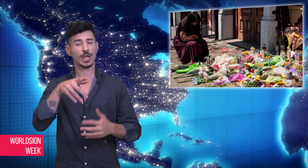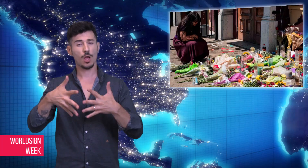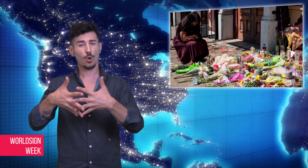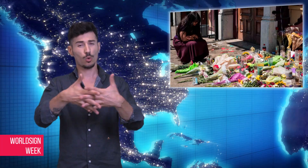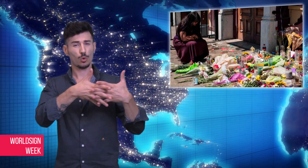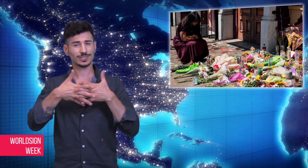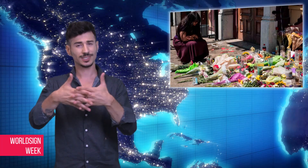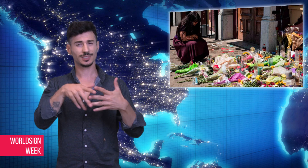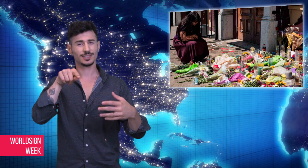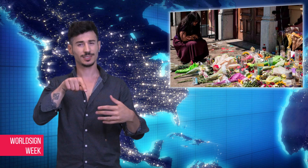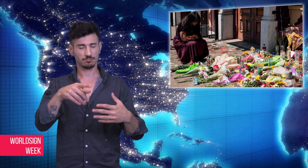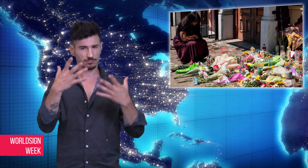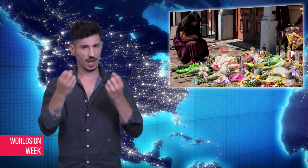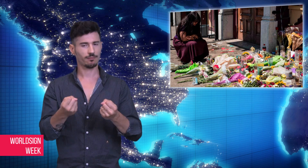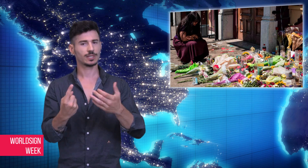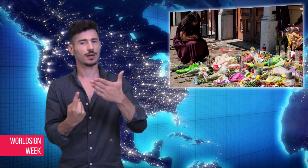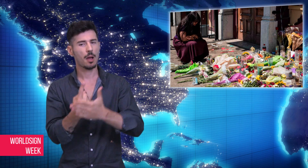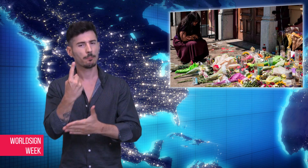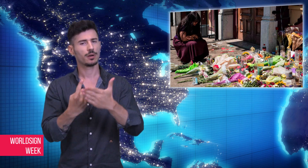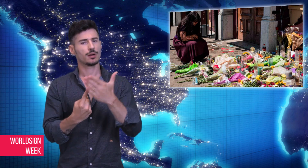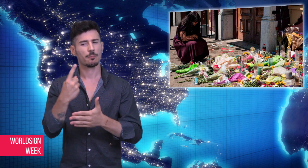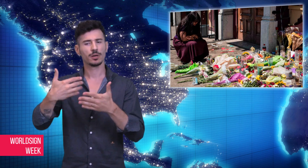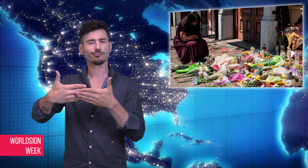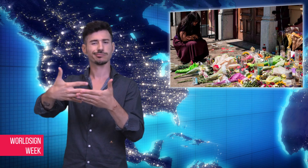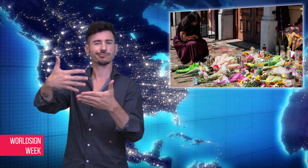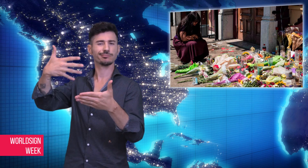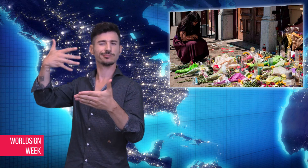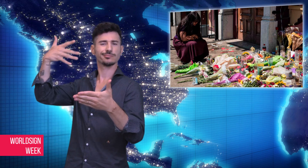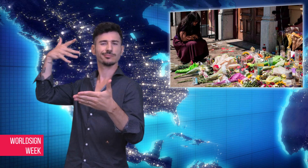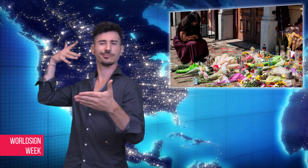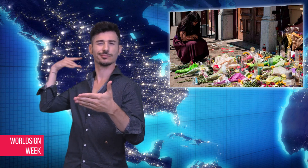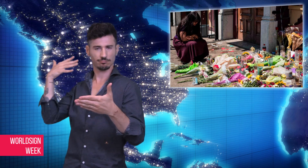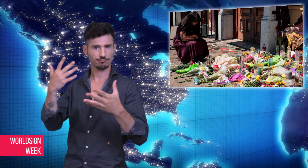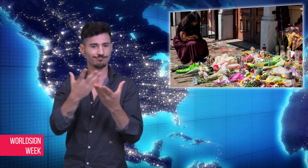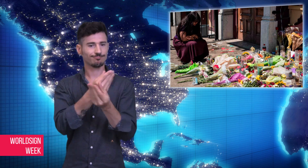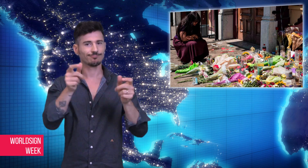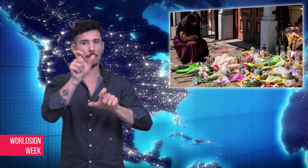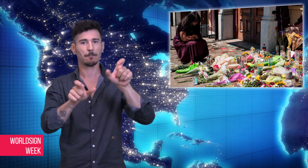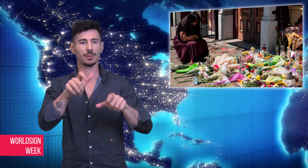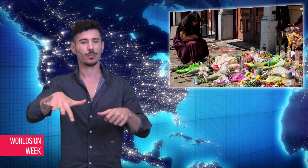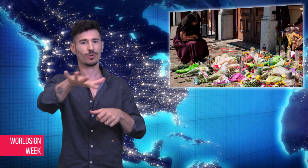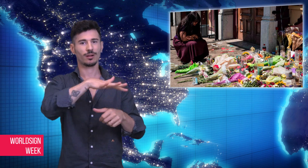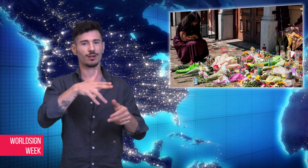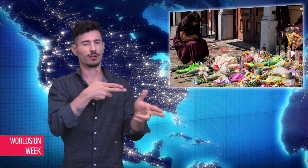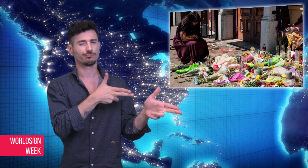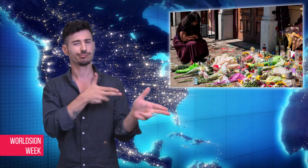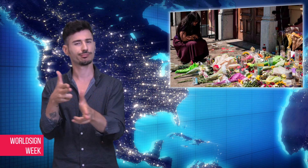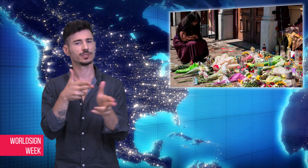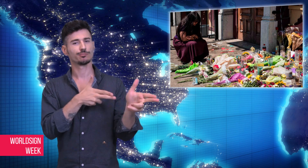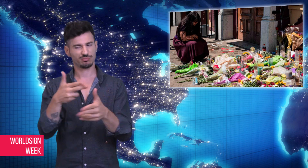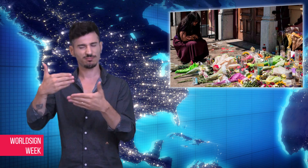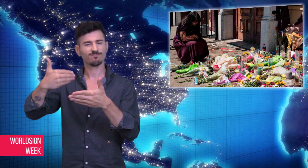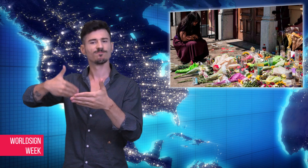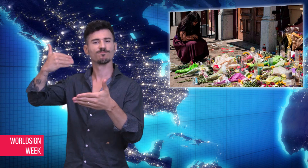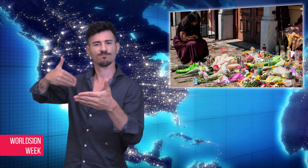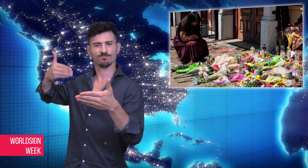Many mass shootings have taken place in different US states in the past.